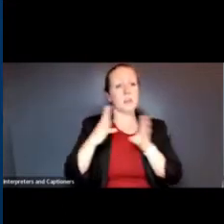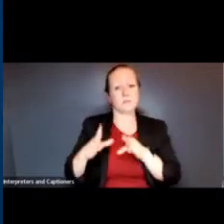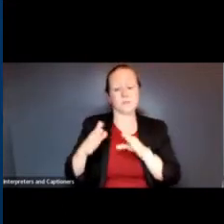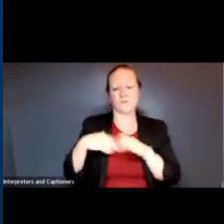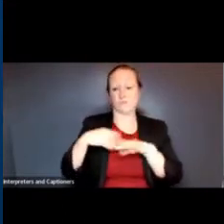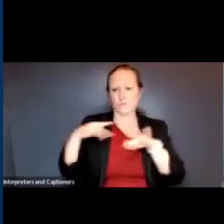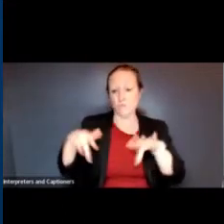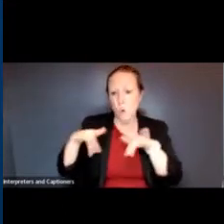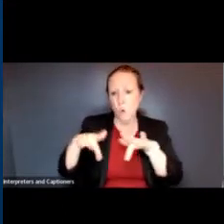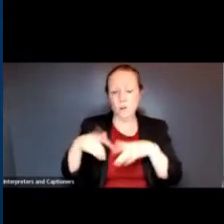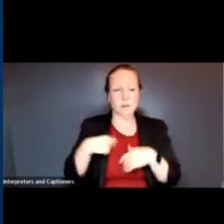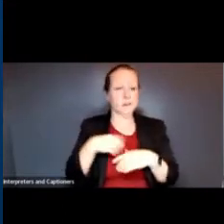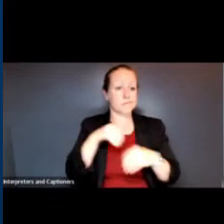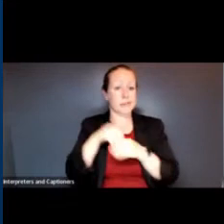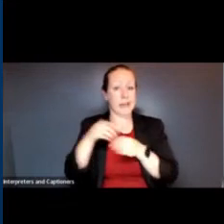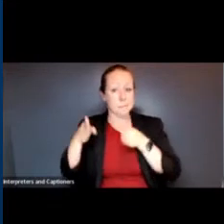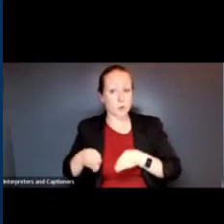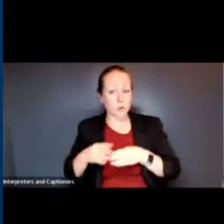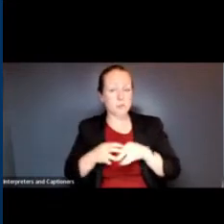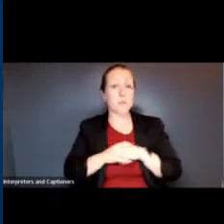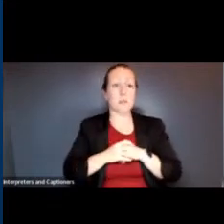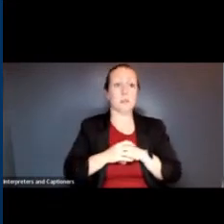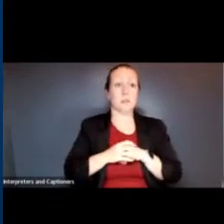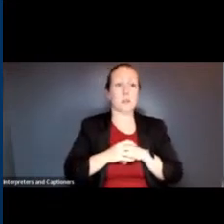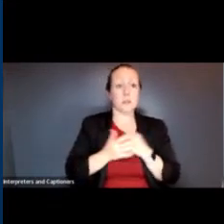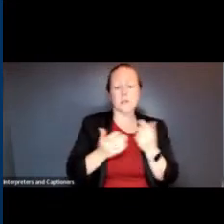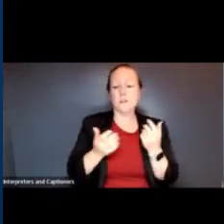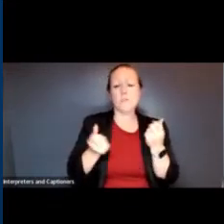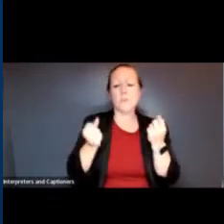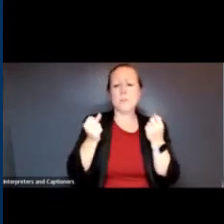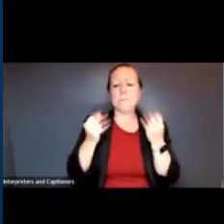people can access for a lot of the training components that you're going to want to provide.